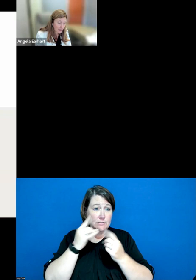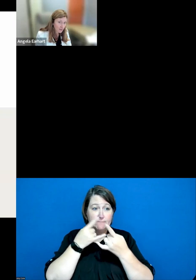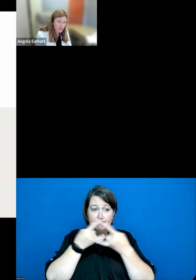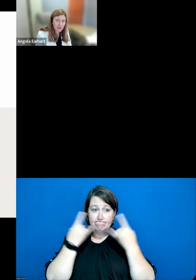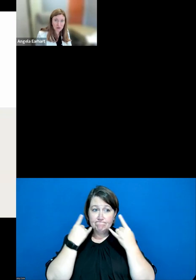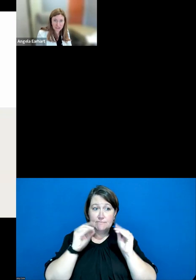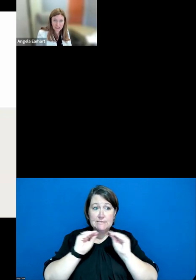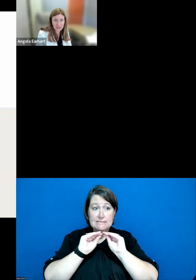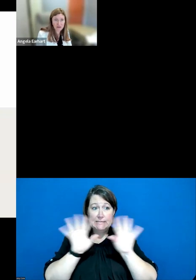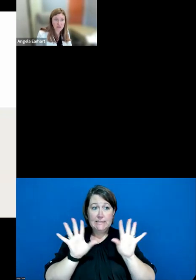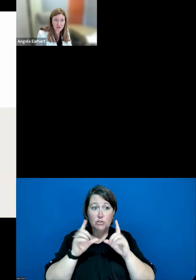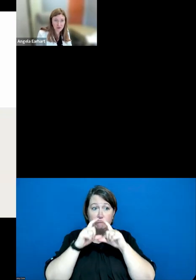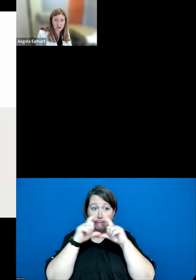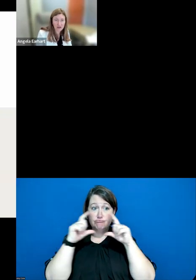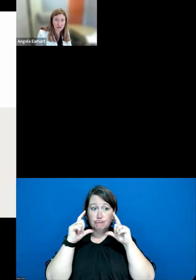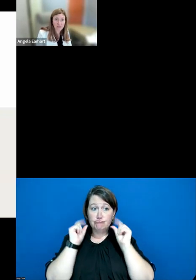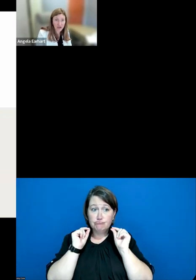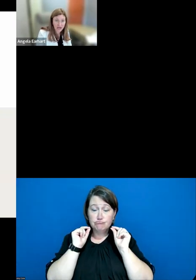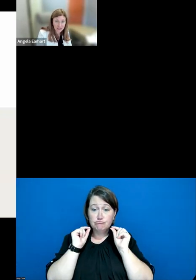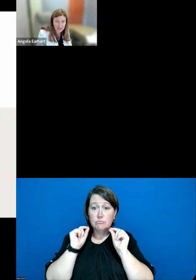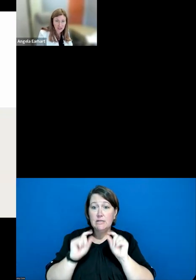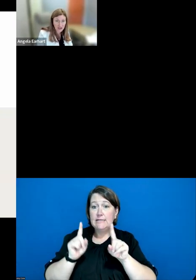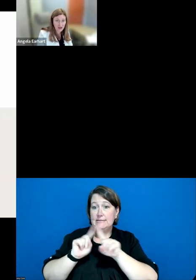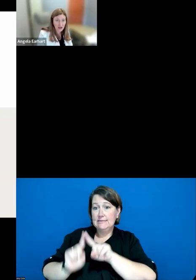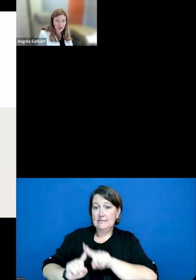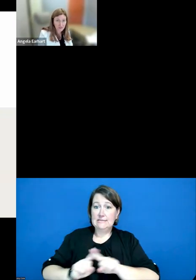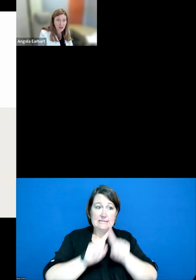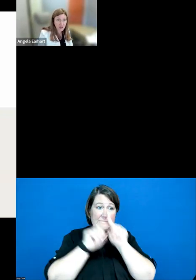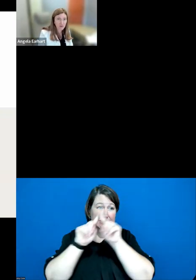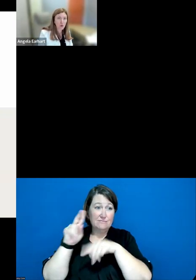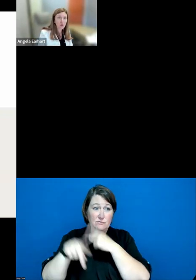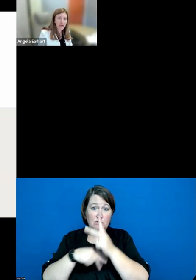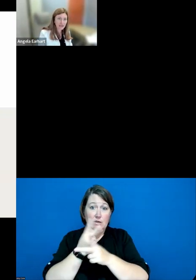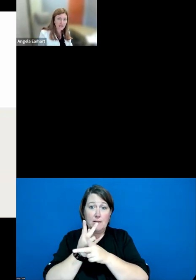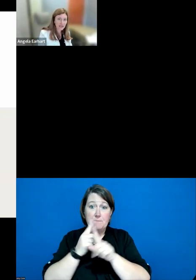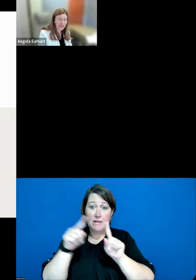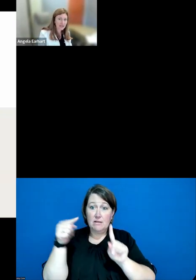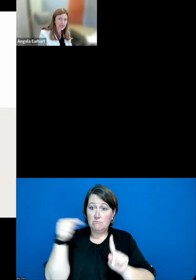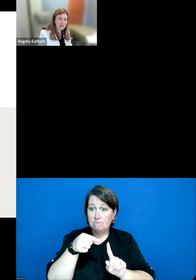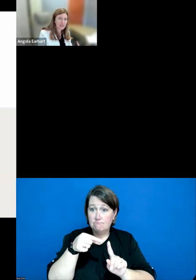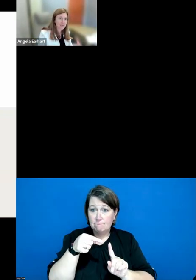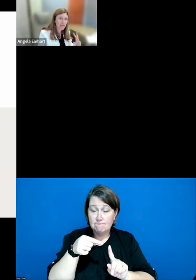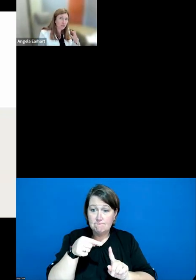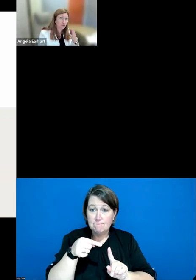And you can see there's different brands. But the whole idea is to be able